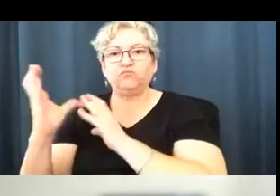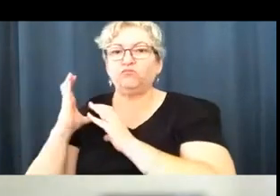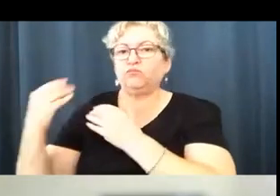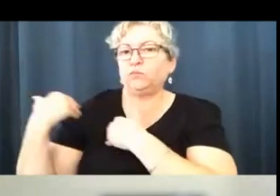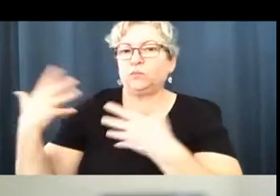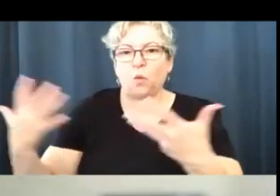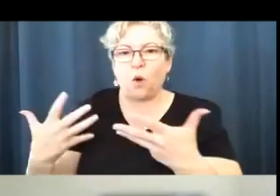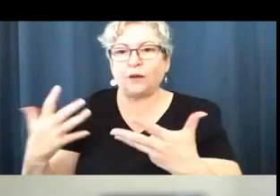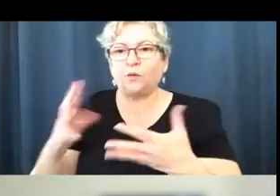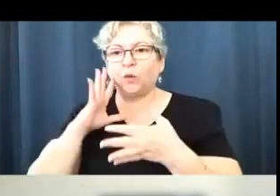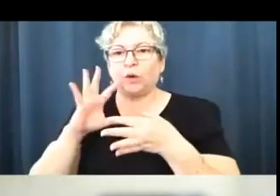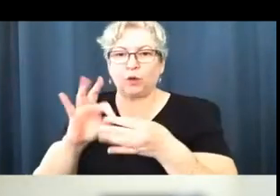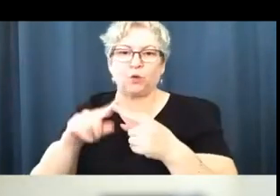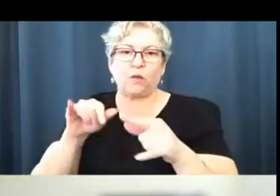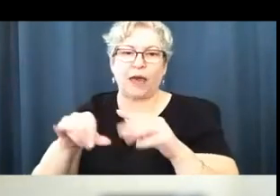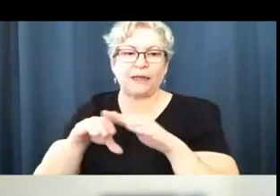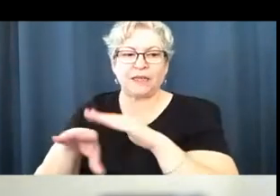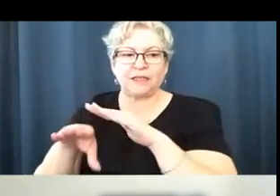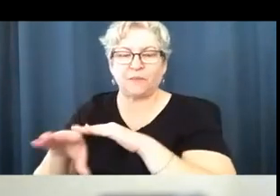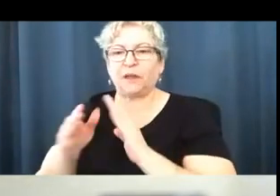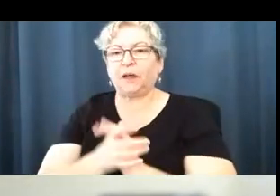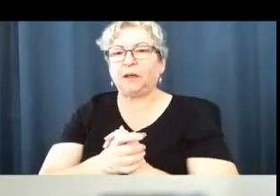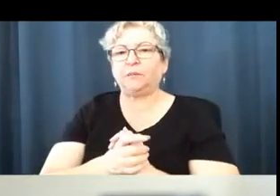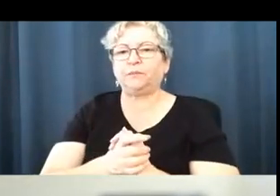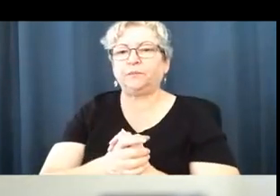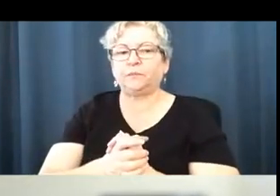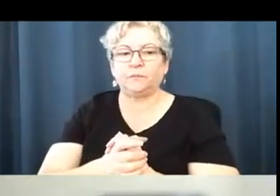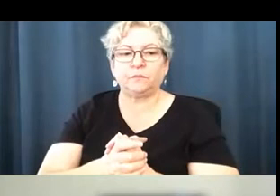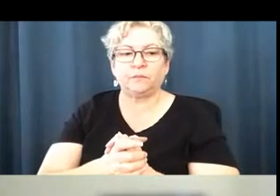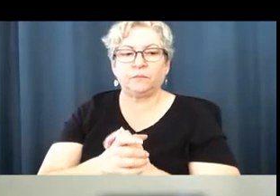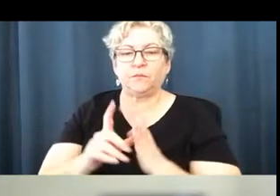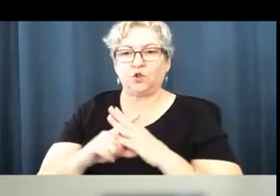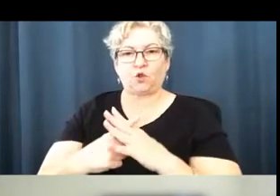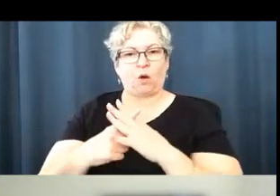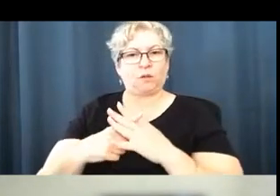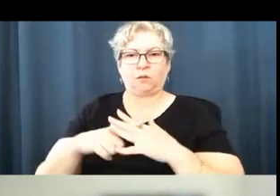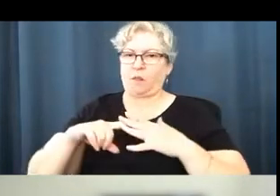with regards to accessibility moving forward. Yeah. So starts at the very beginning with a policy